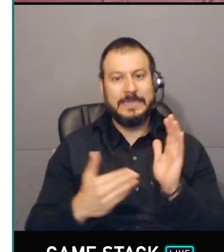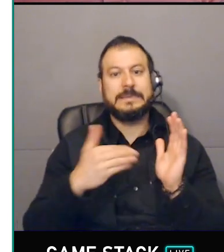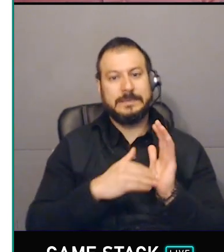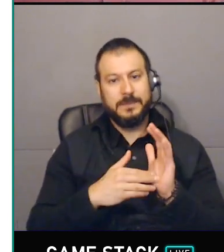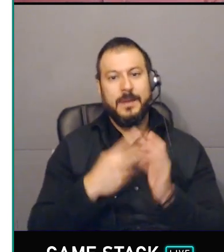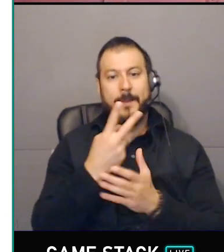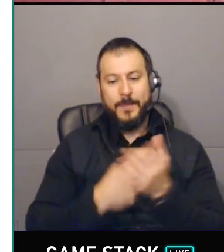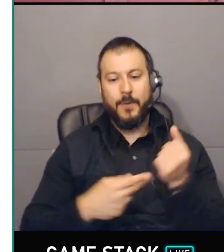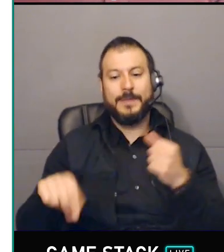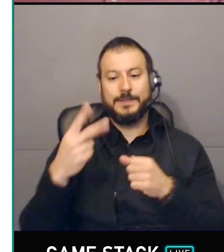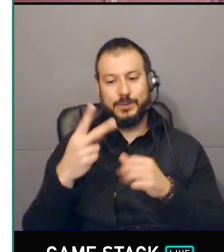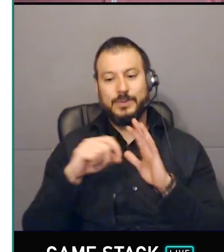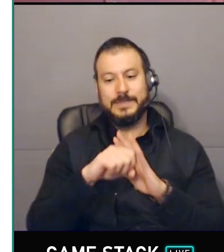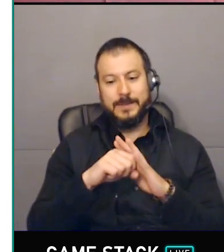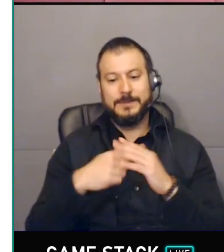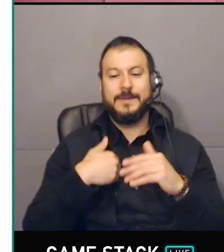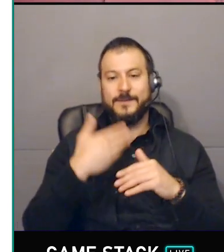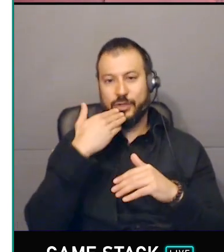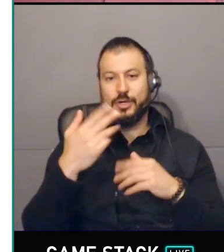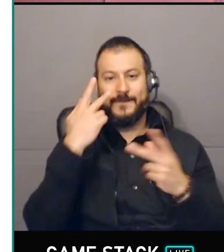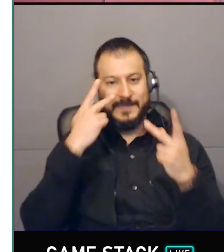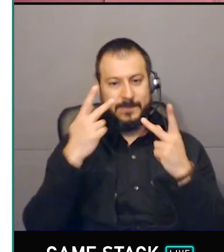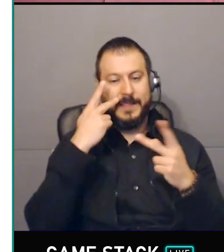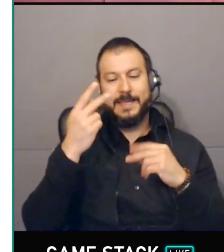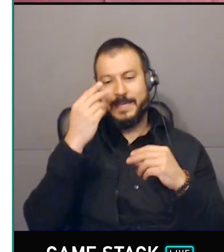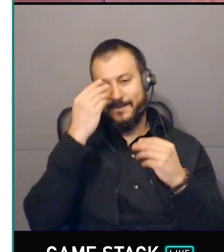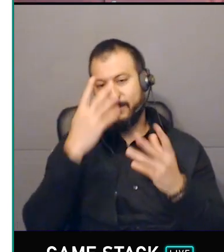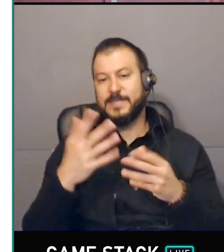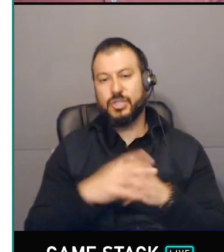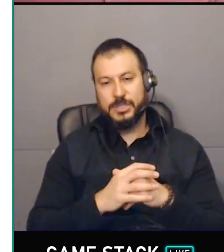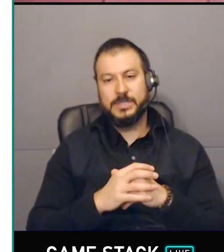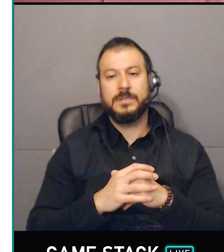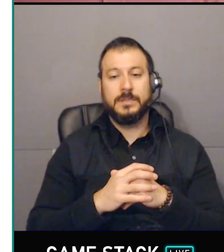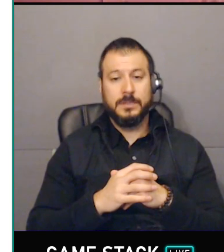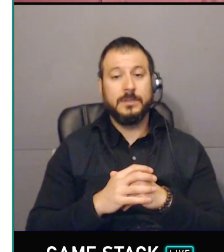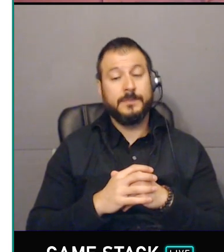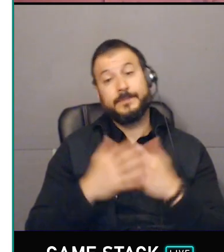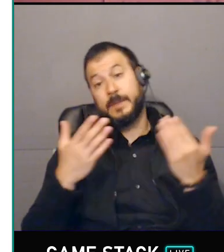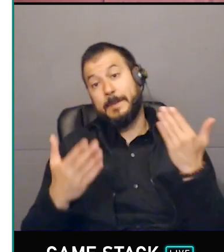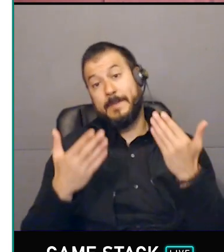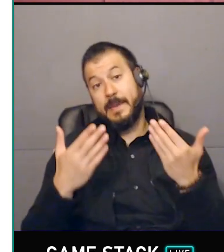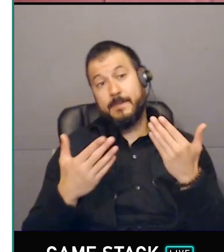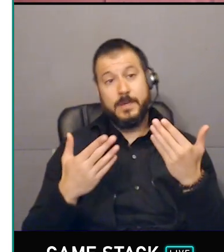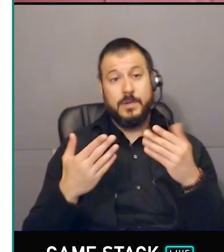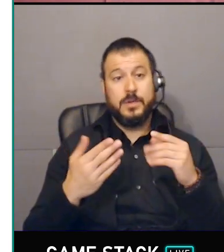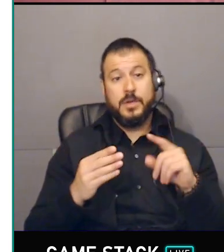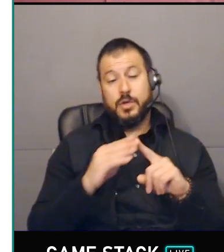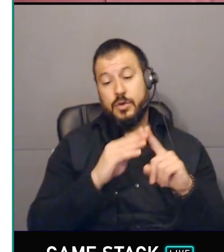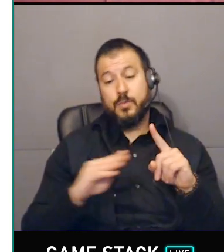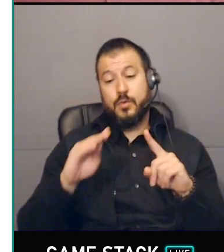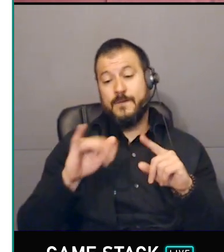Both of these two samples have good visibility information. So maybe you move that visibility ray up here to